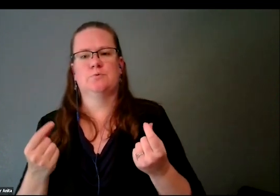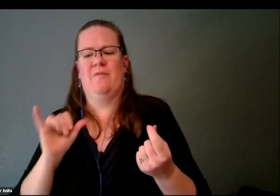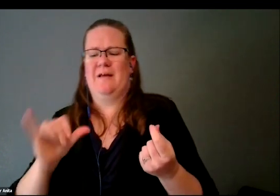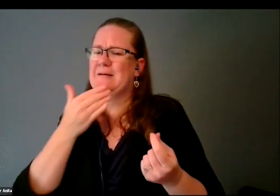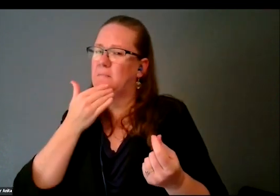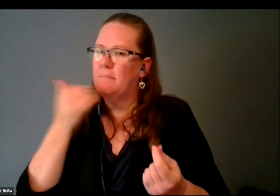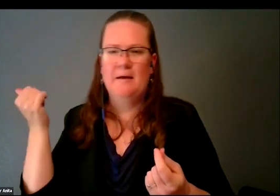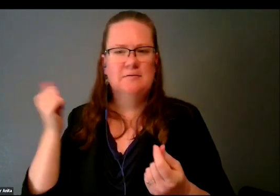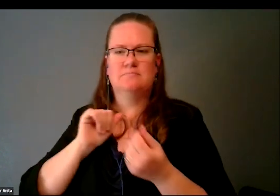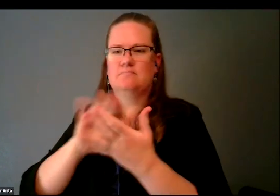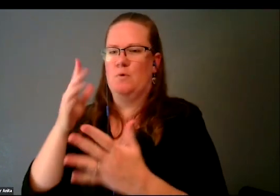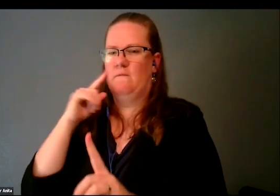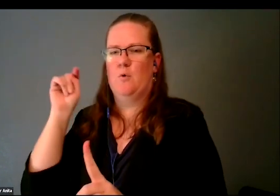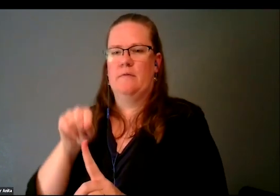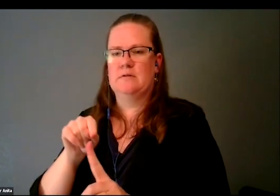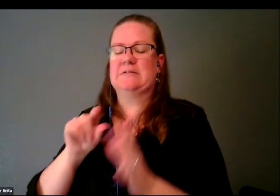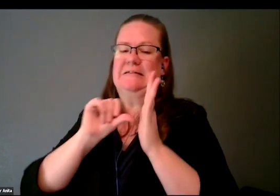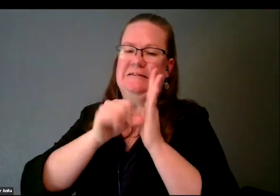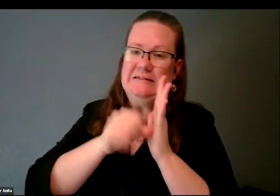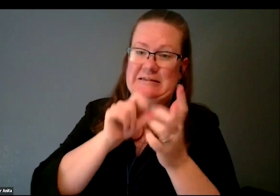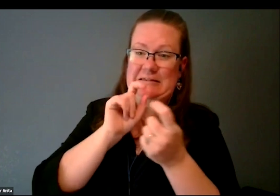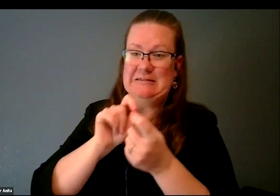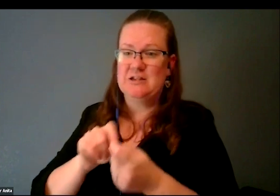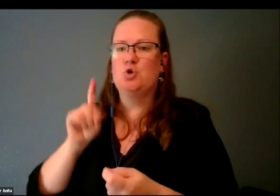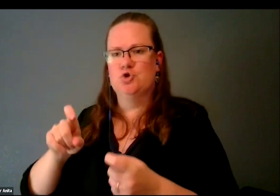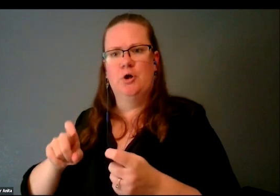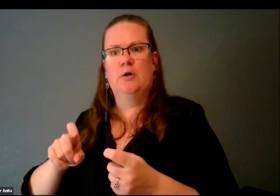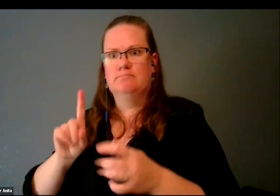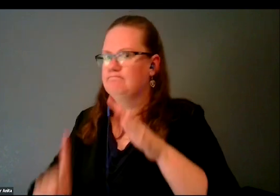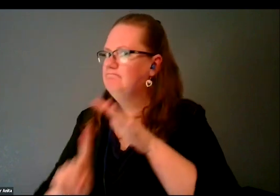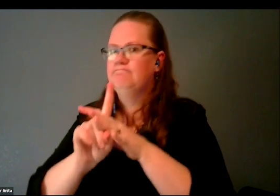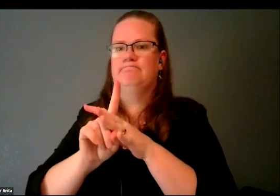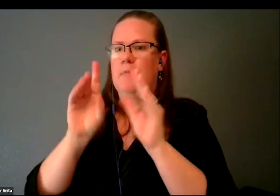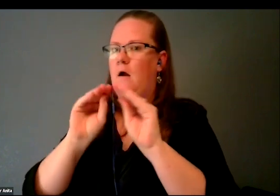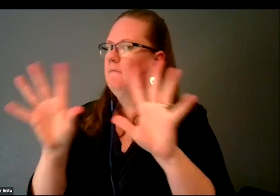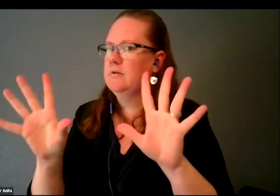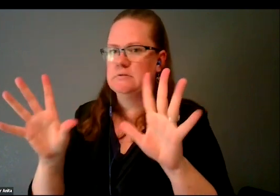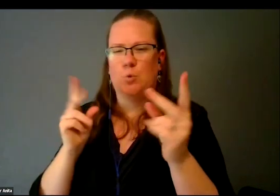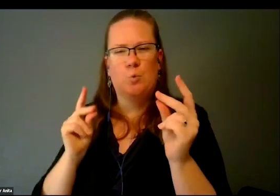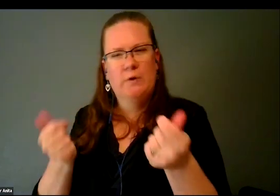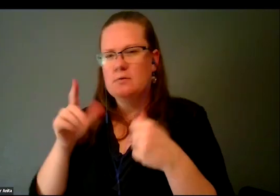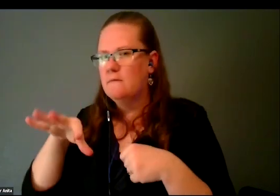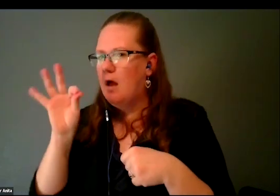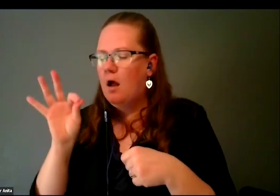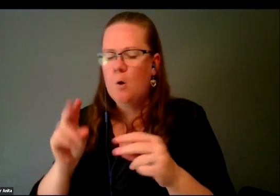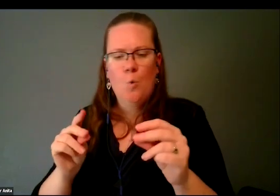I think these key details should be jumping out at you so they're quick to find, quick to interpret.